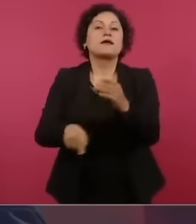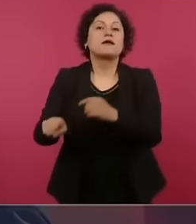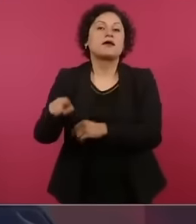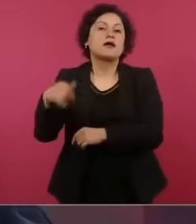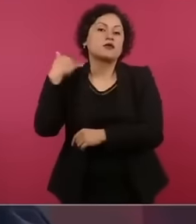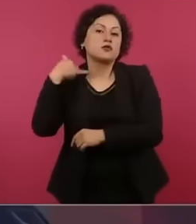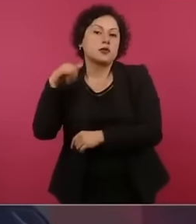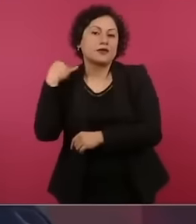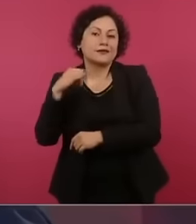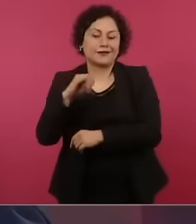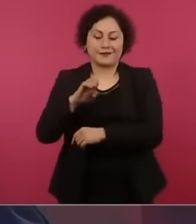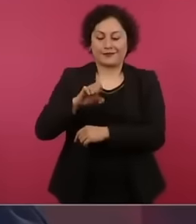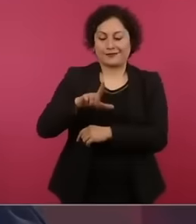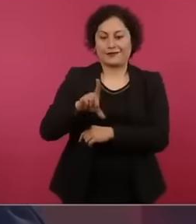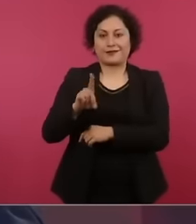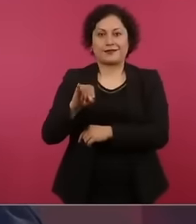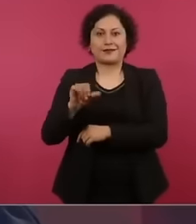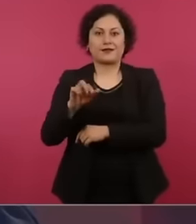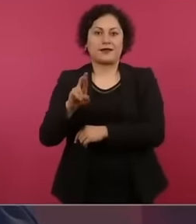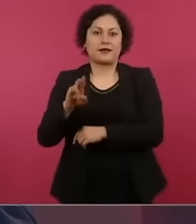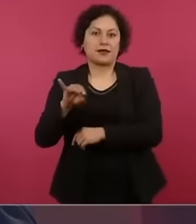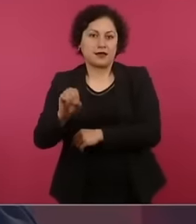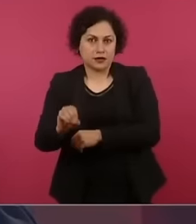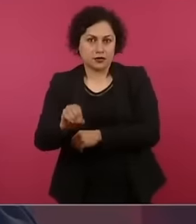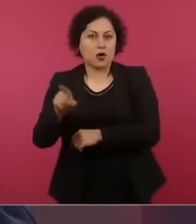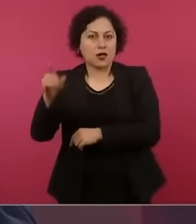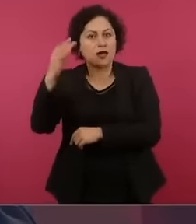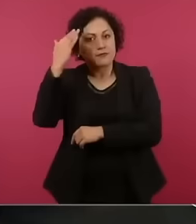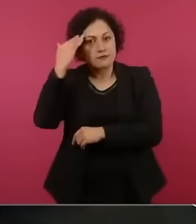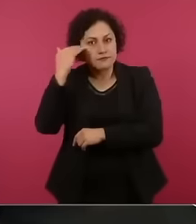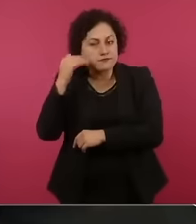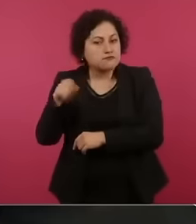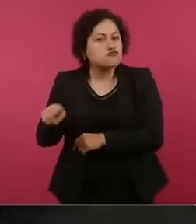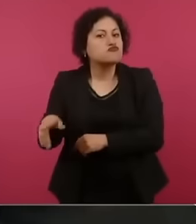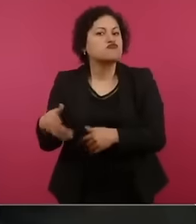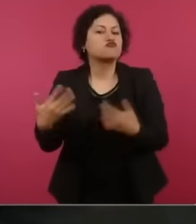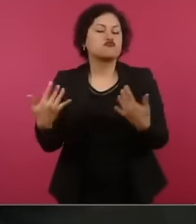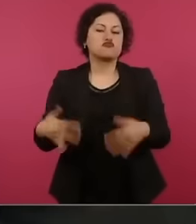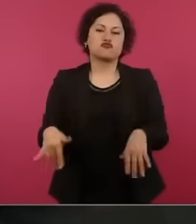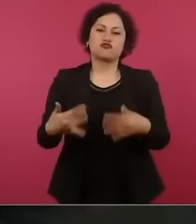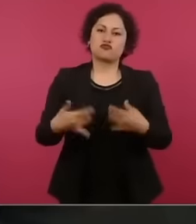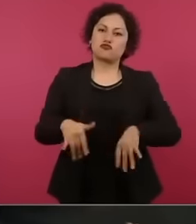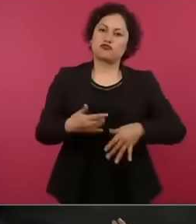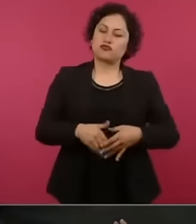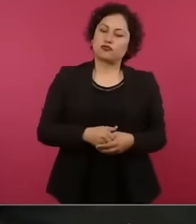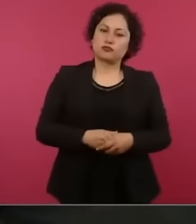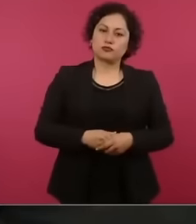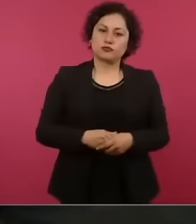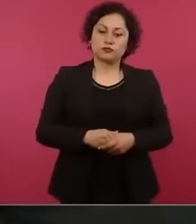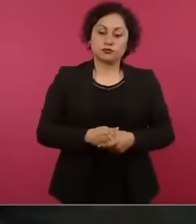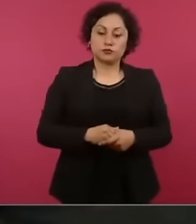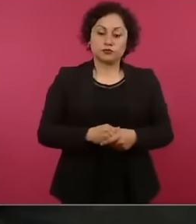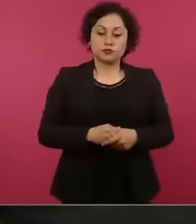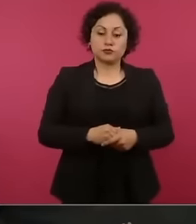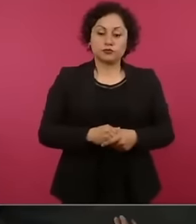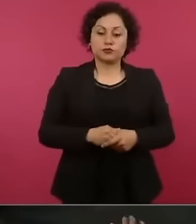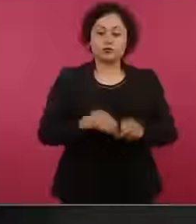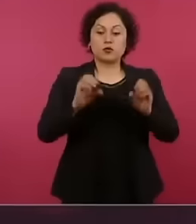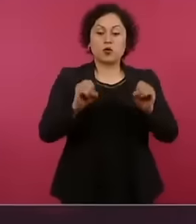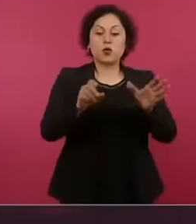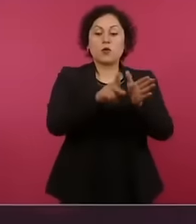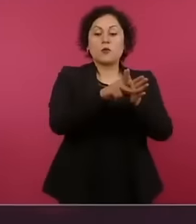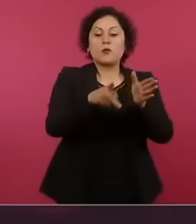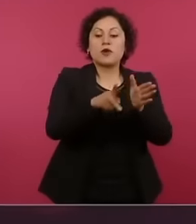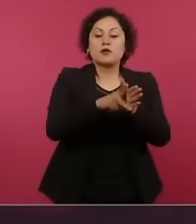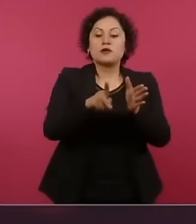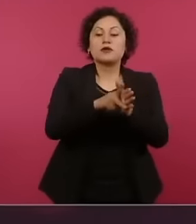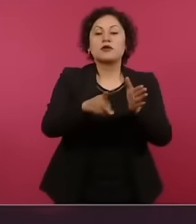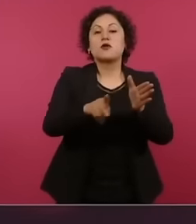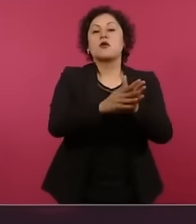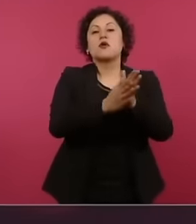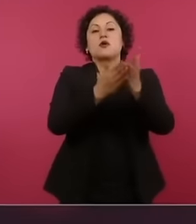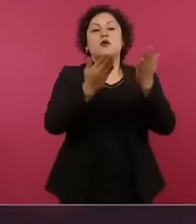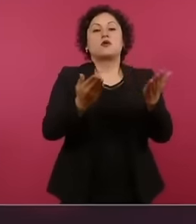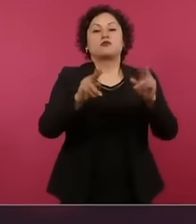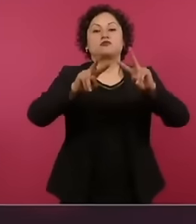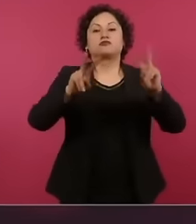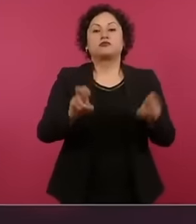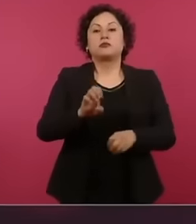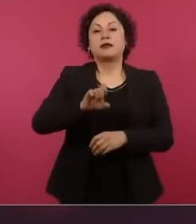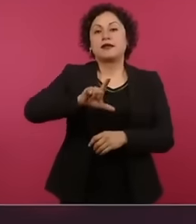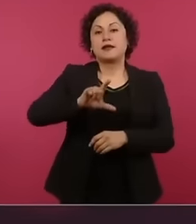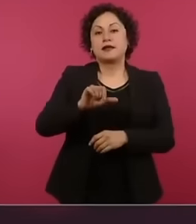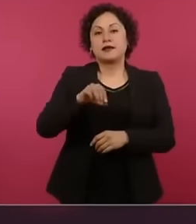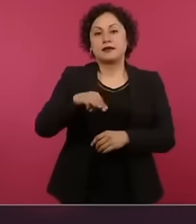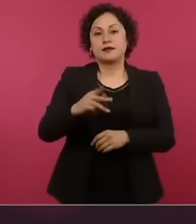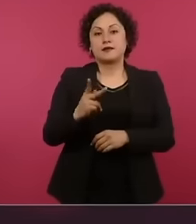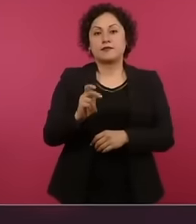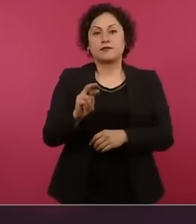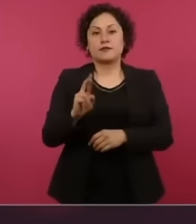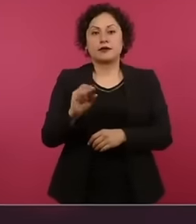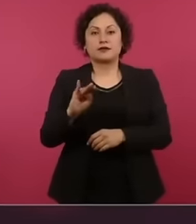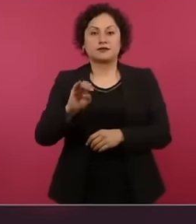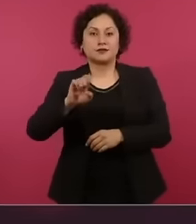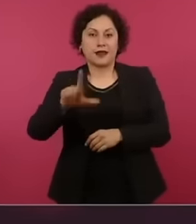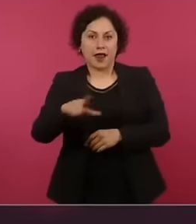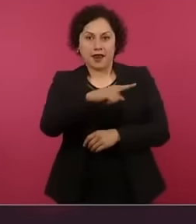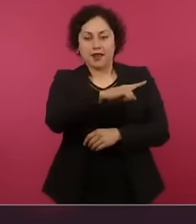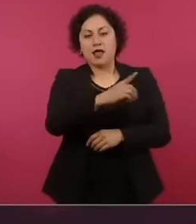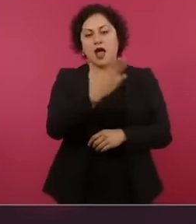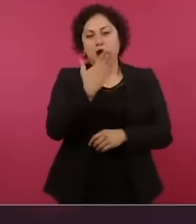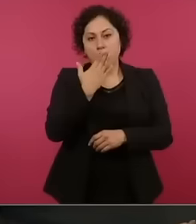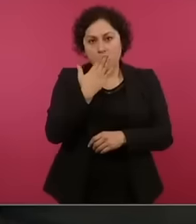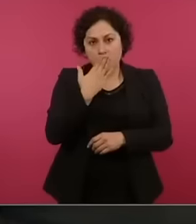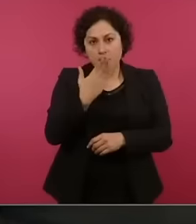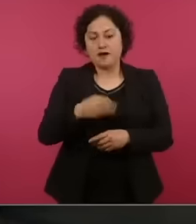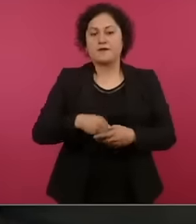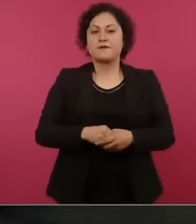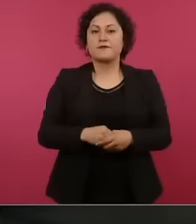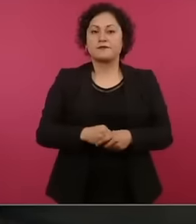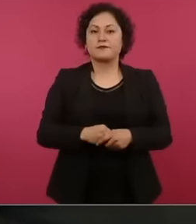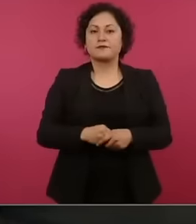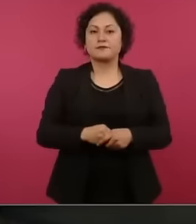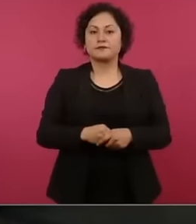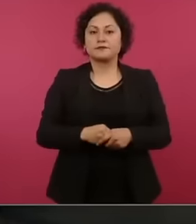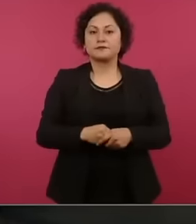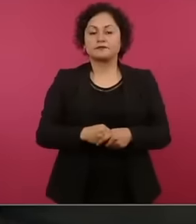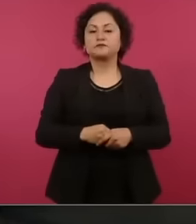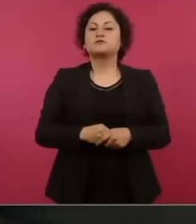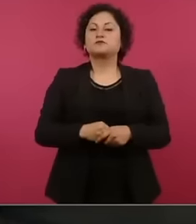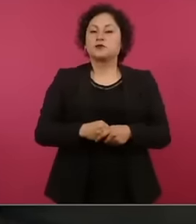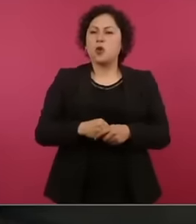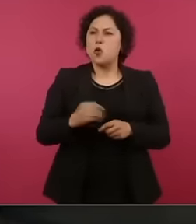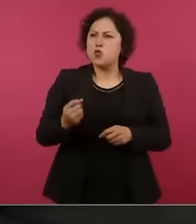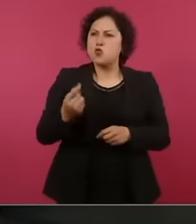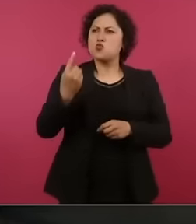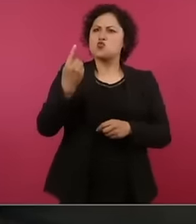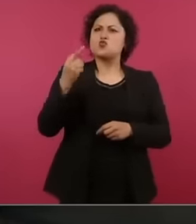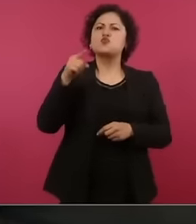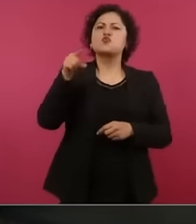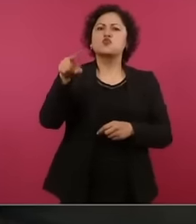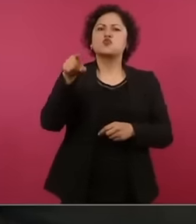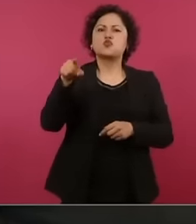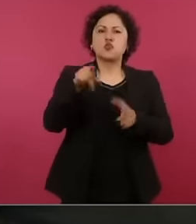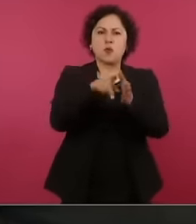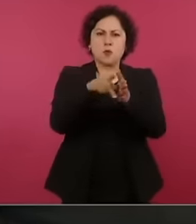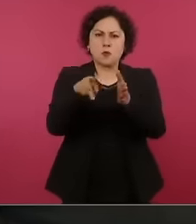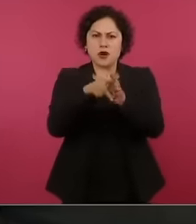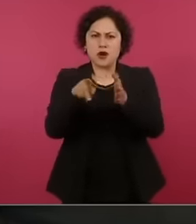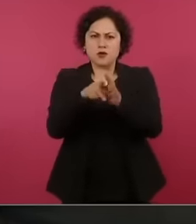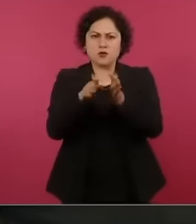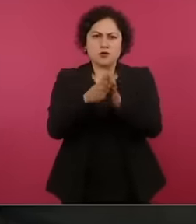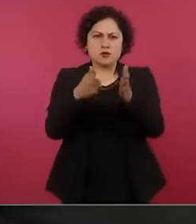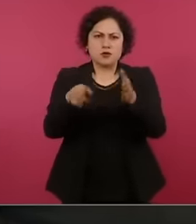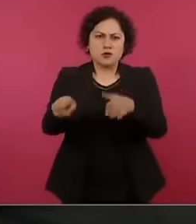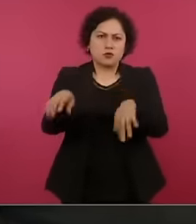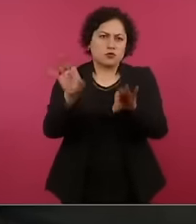Meda El Imparcial Sonora there was also one with a lot of credibility in Laguna I don't remember